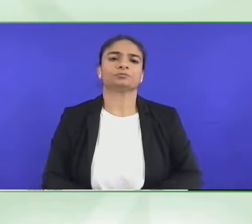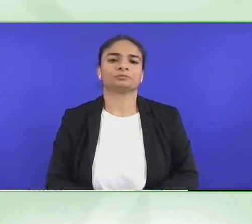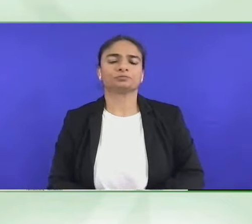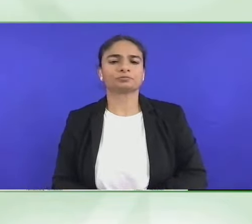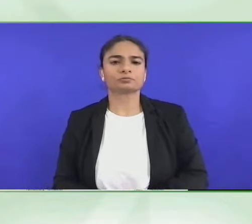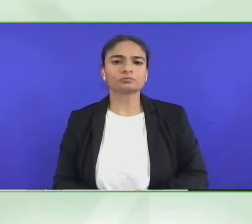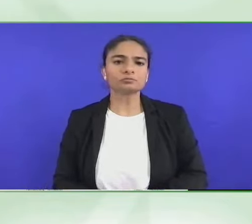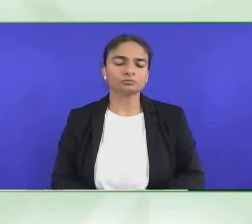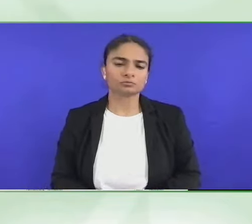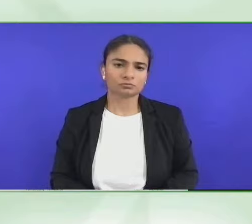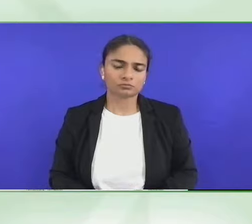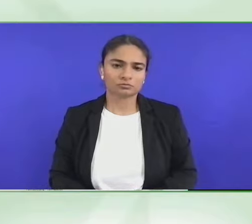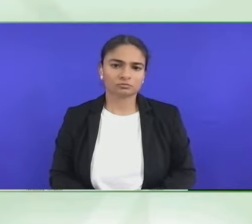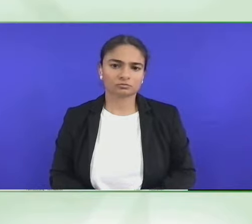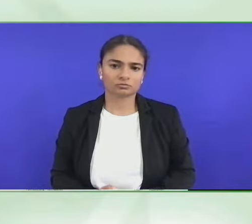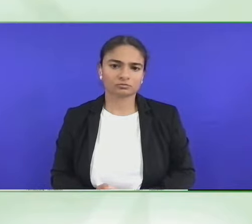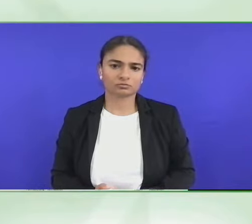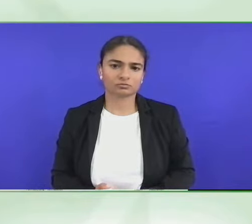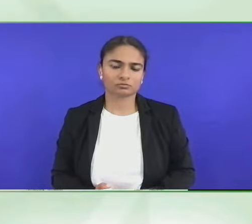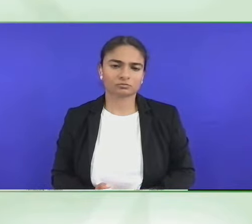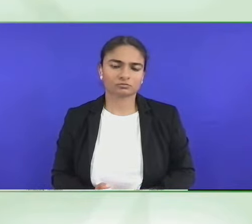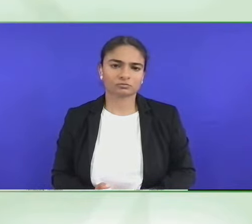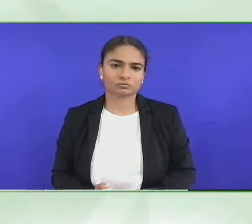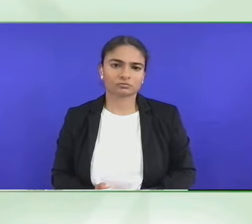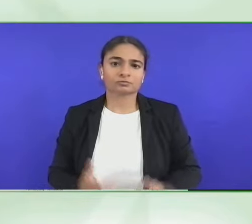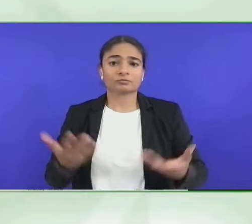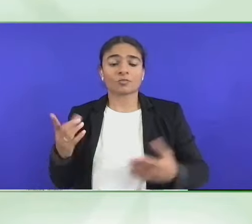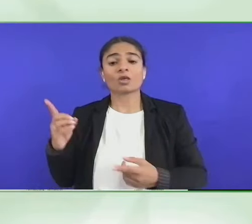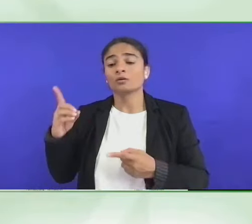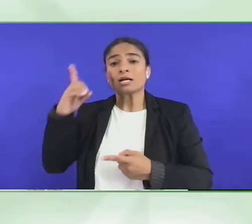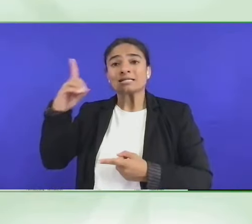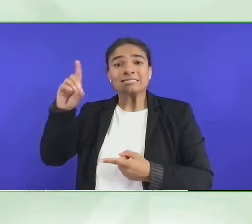Corporate supplier diversity is the driver for entrepreneurship for